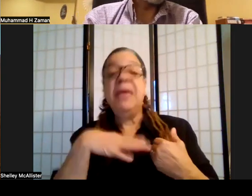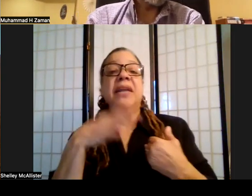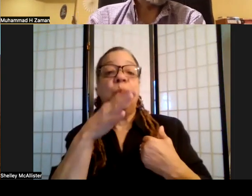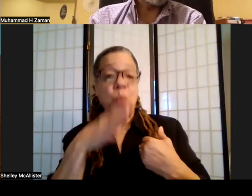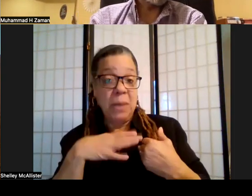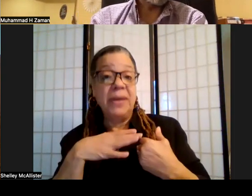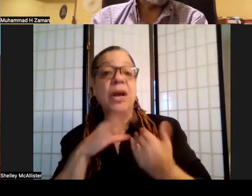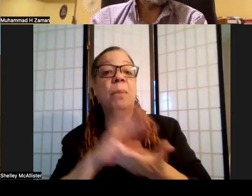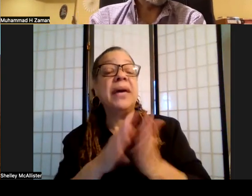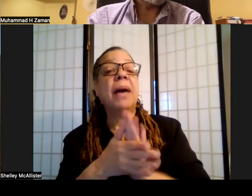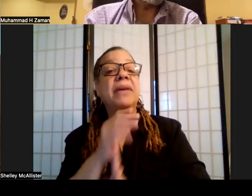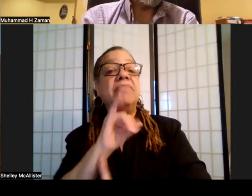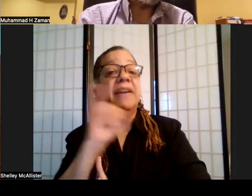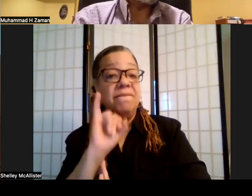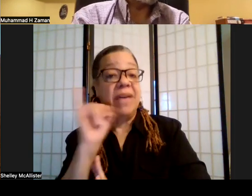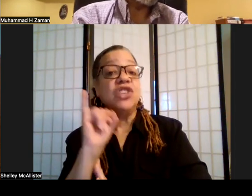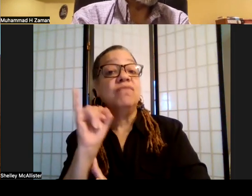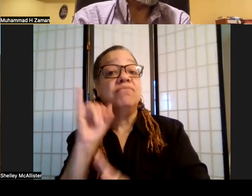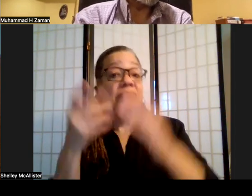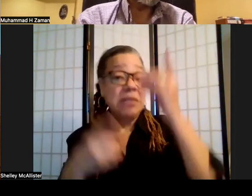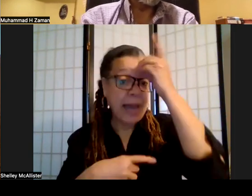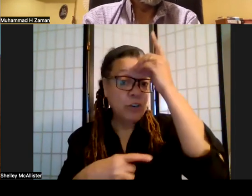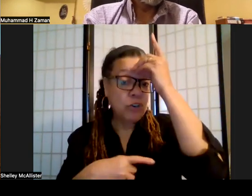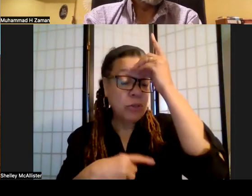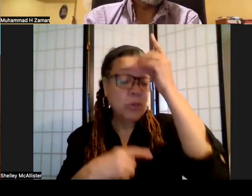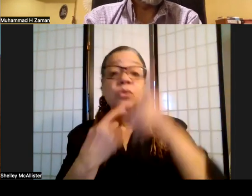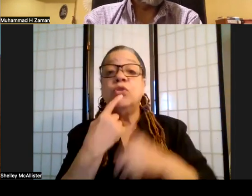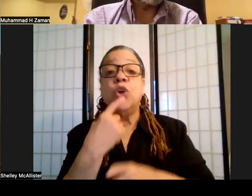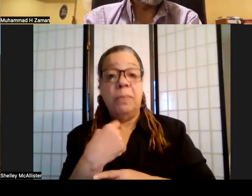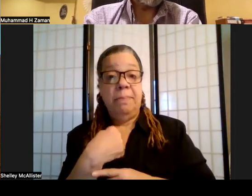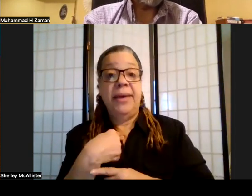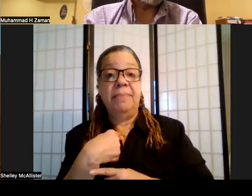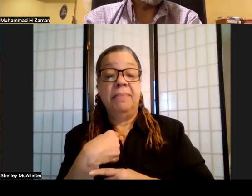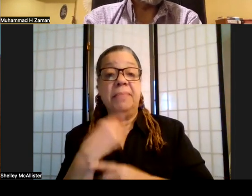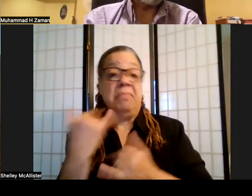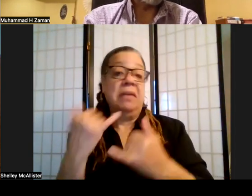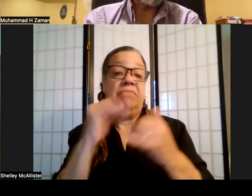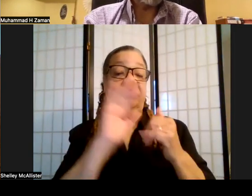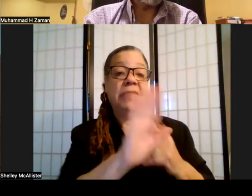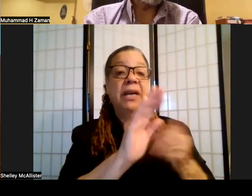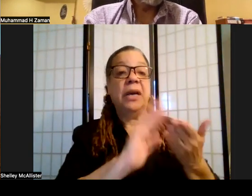in the book as well. That I was speaking to a doctor who said, in, in sort of a community and county hospitals,